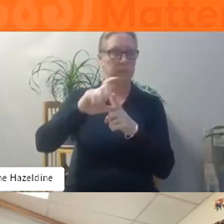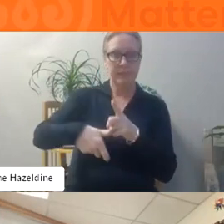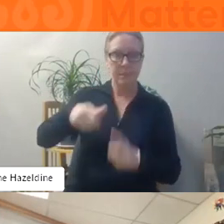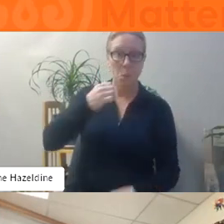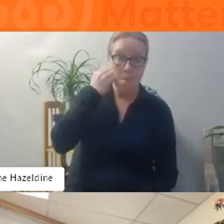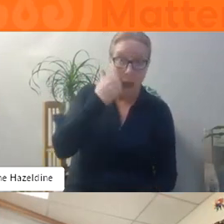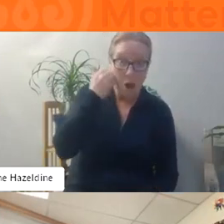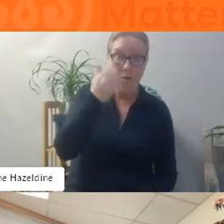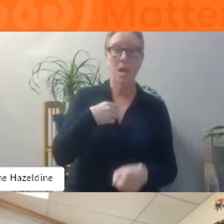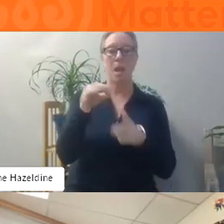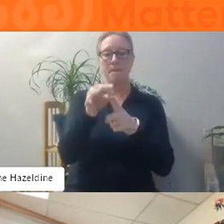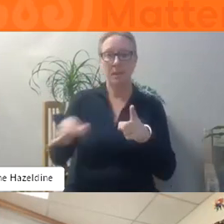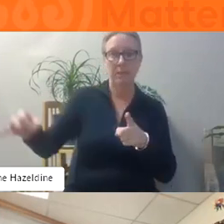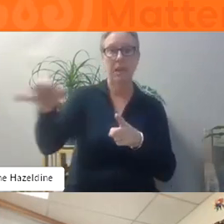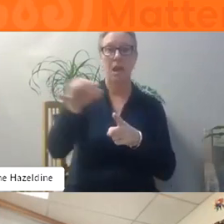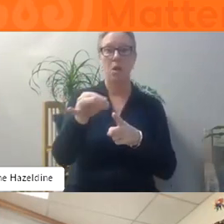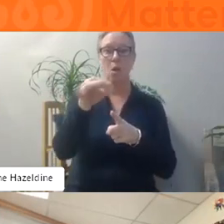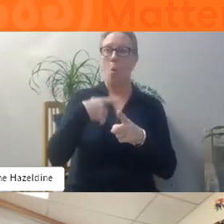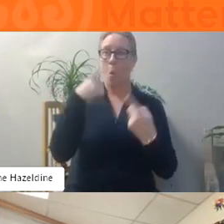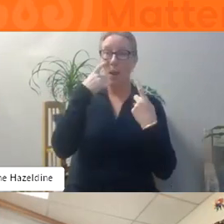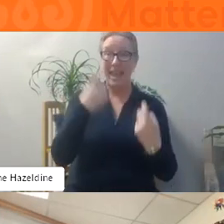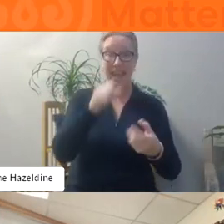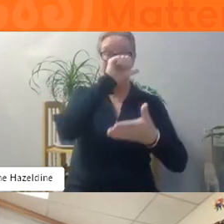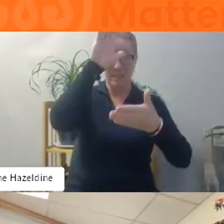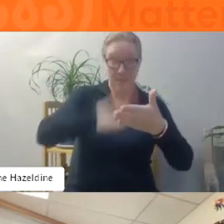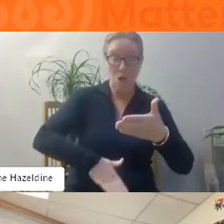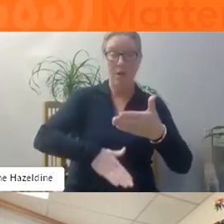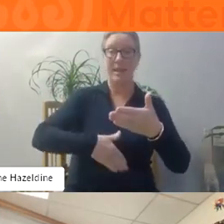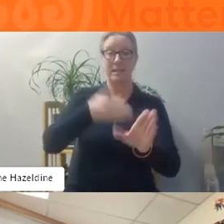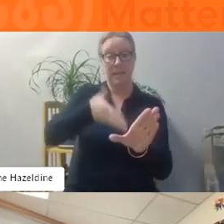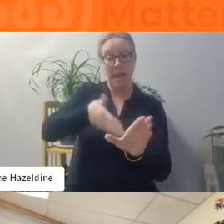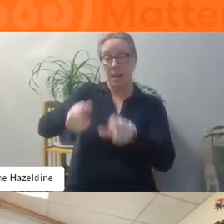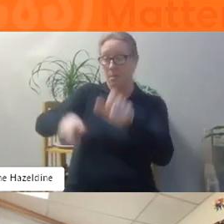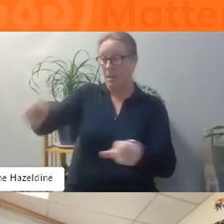mokopuna atawhai, that's care experienced young people, and mokopuna takatāpui